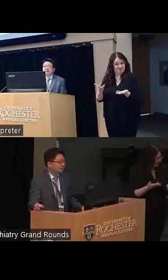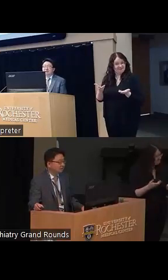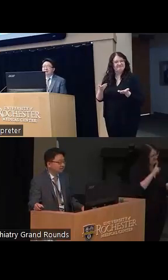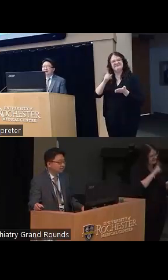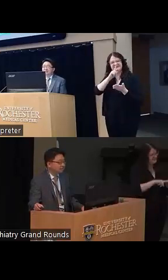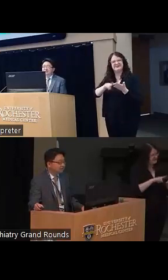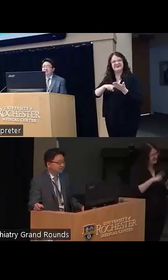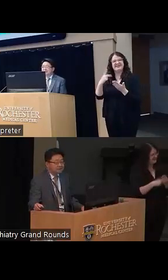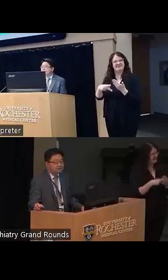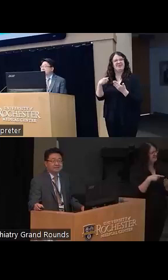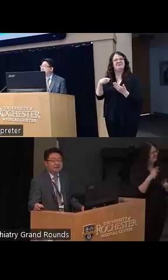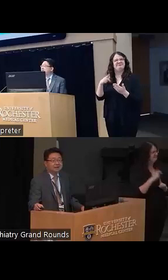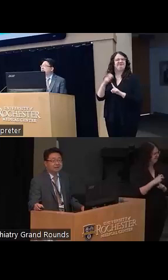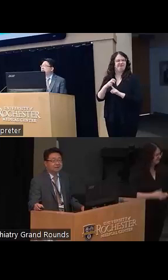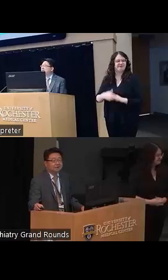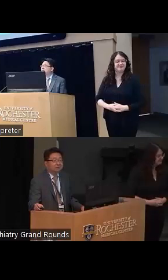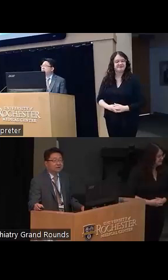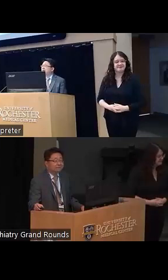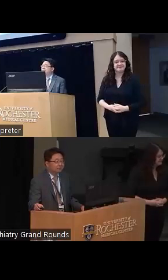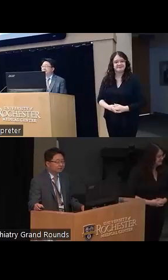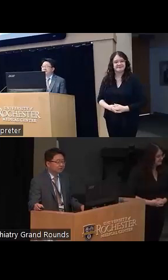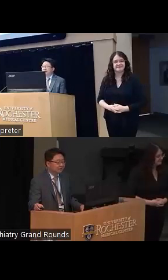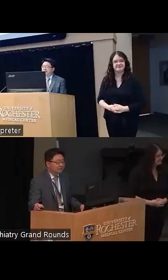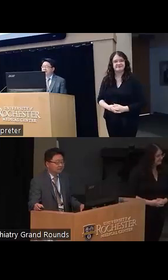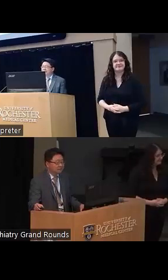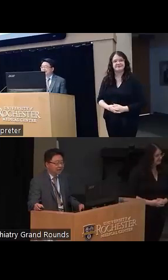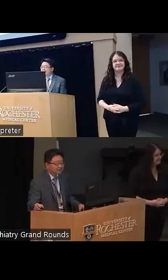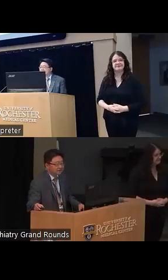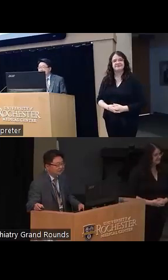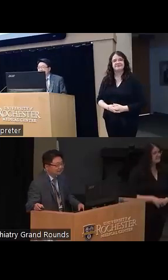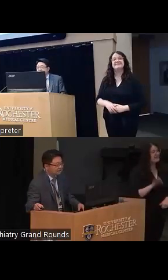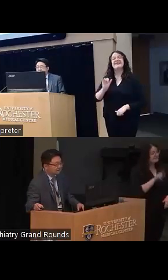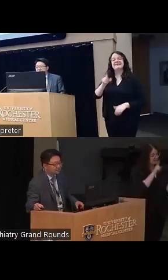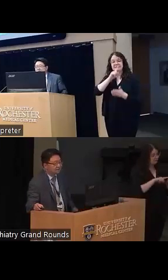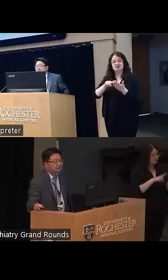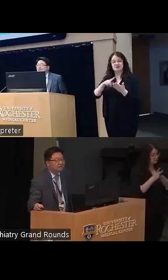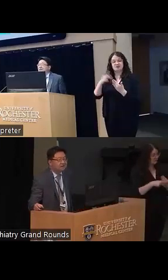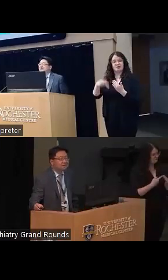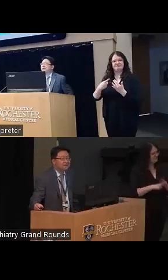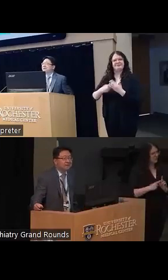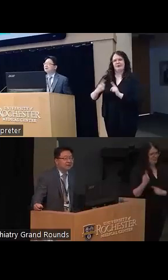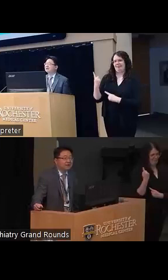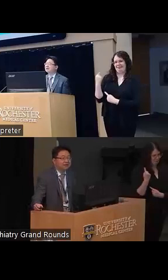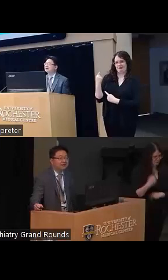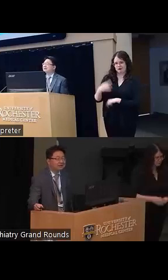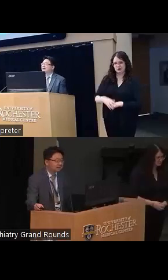it actually started all the way from last year you know it was kind of ironic at that